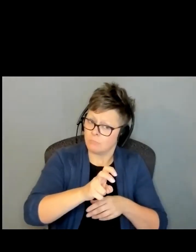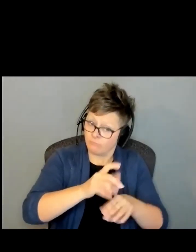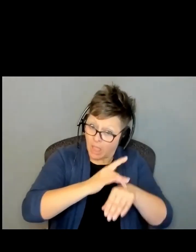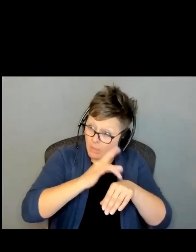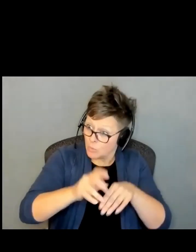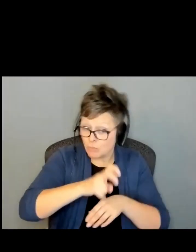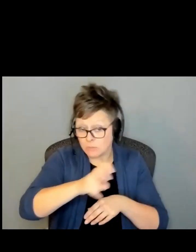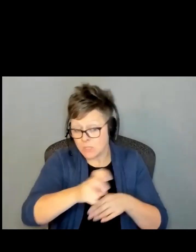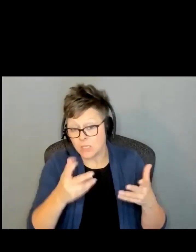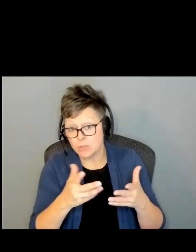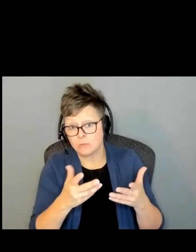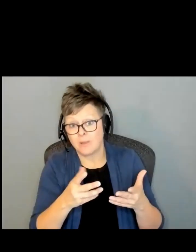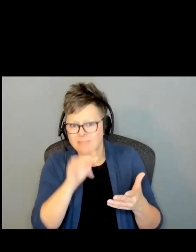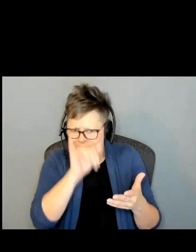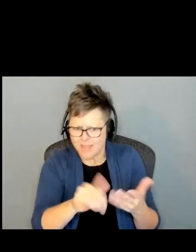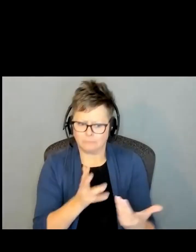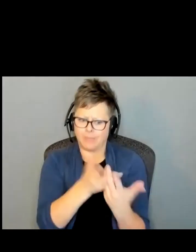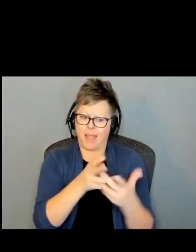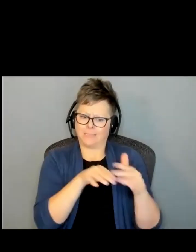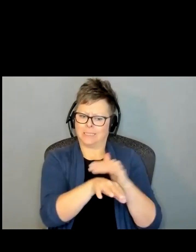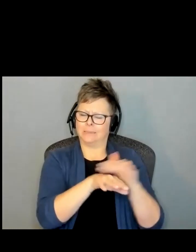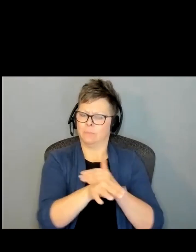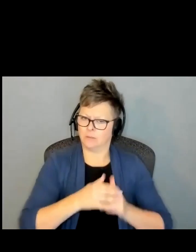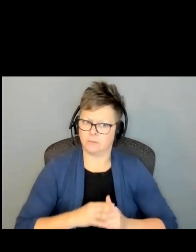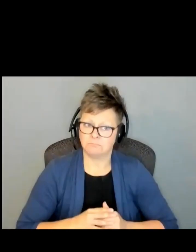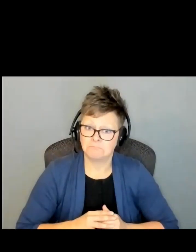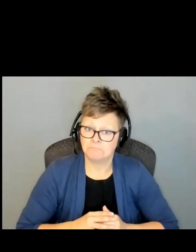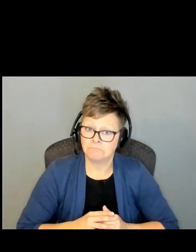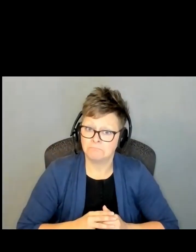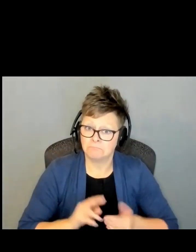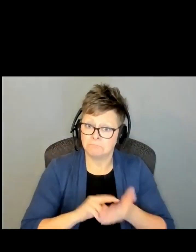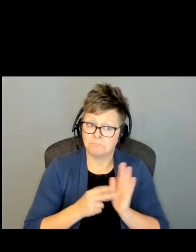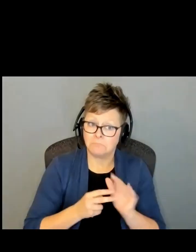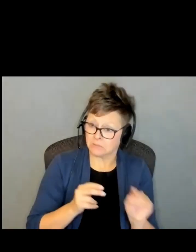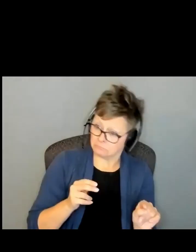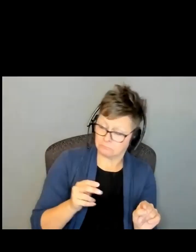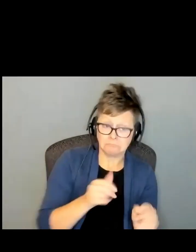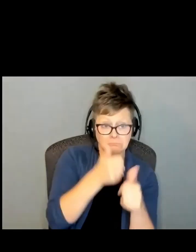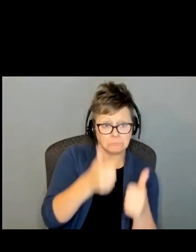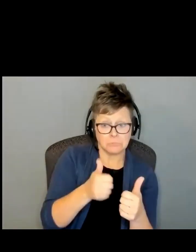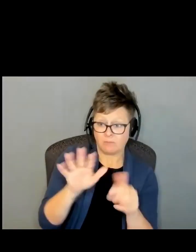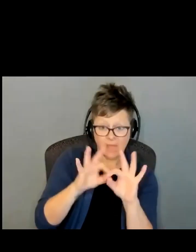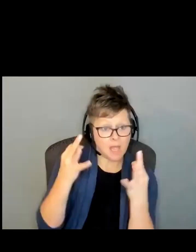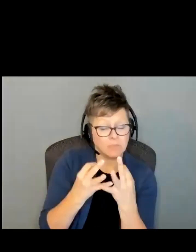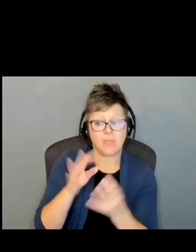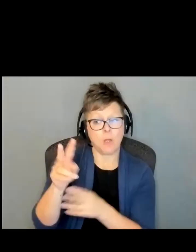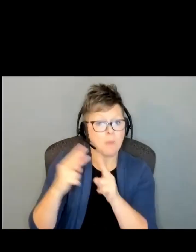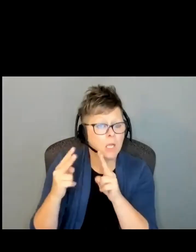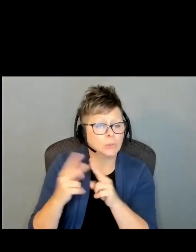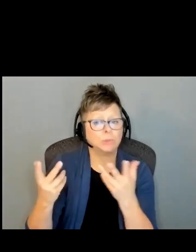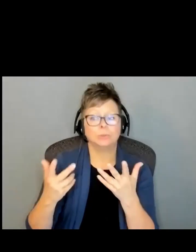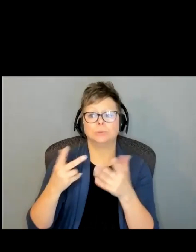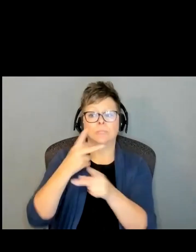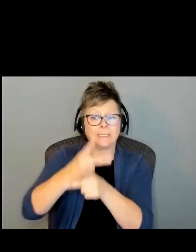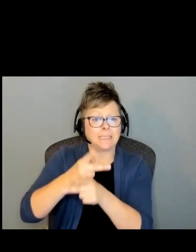Does that meet the needs of those families and their partners as they come in and leave?